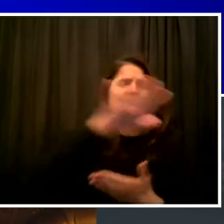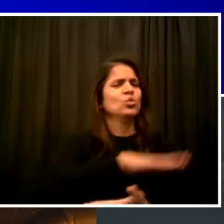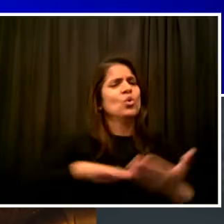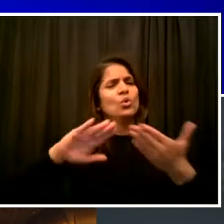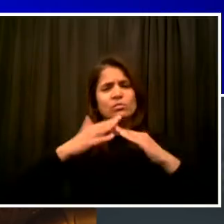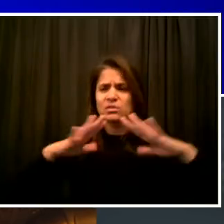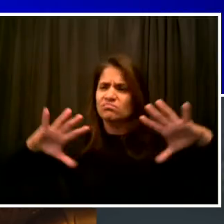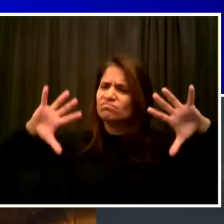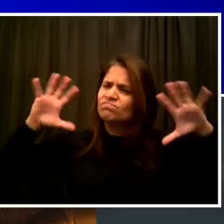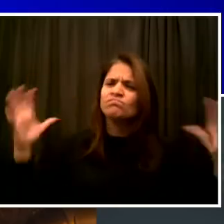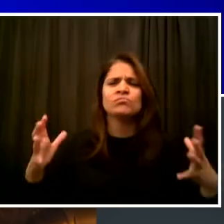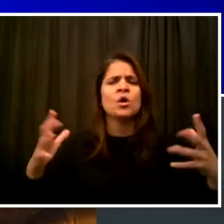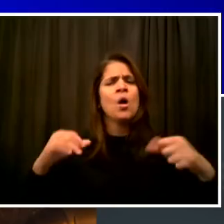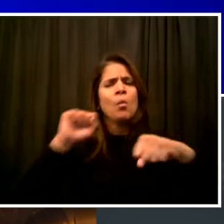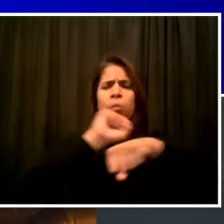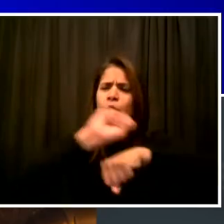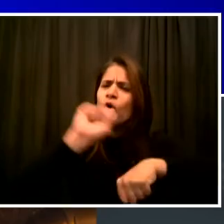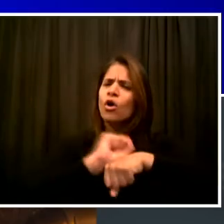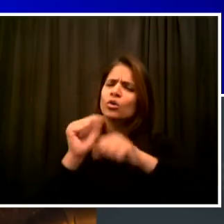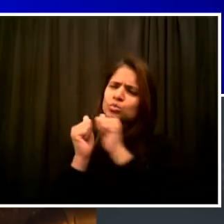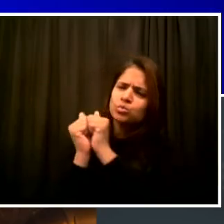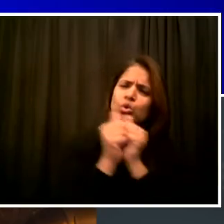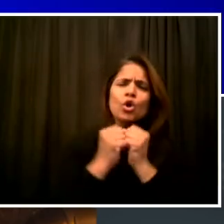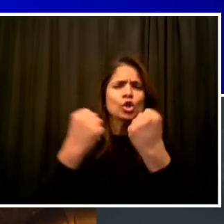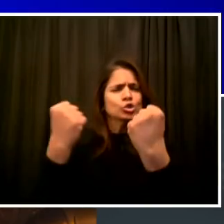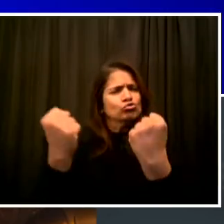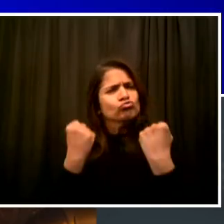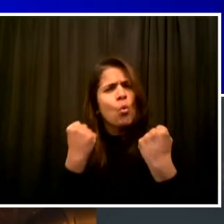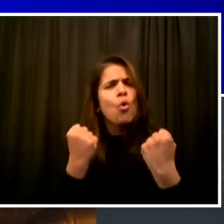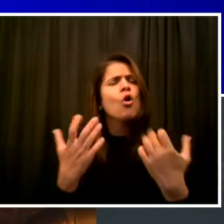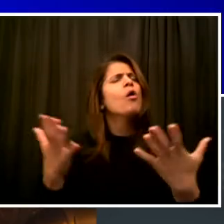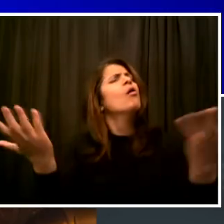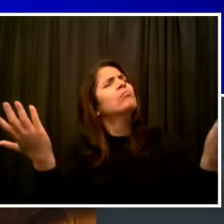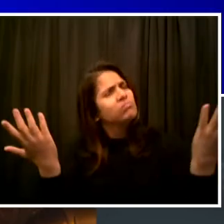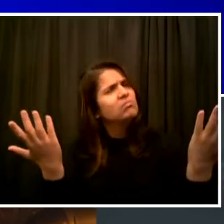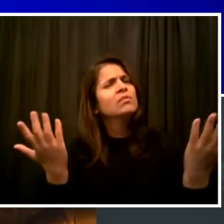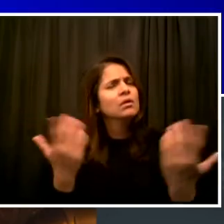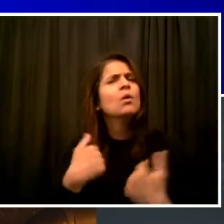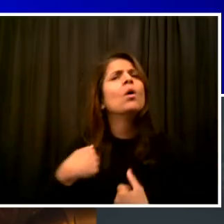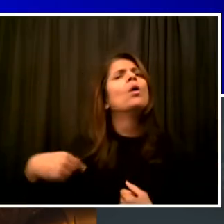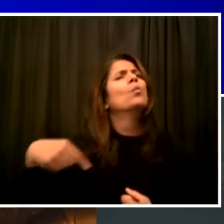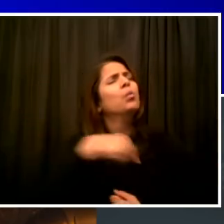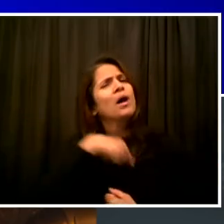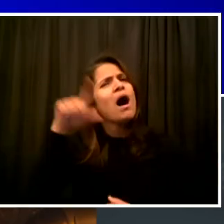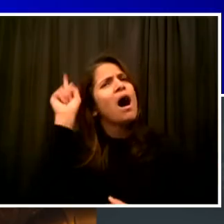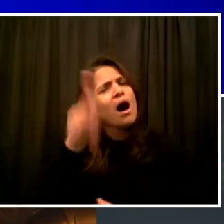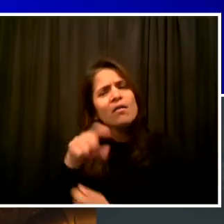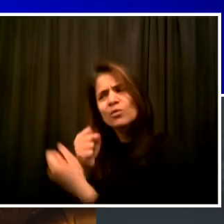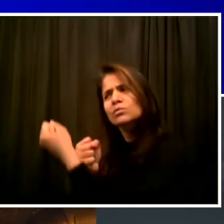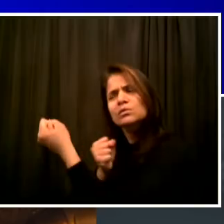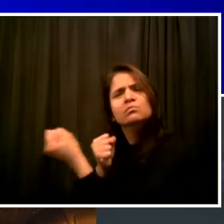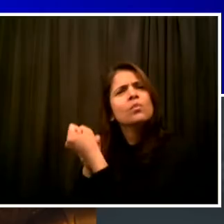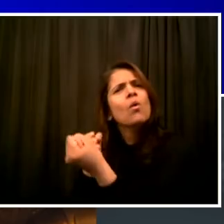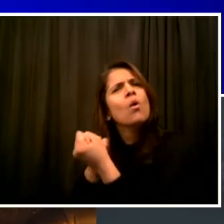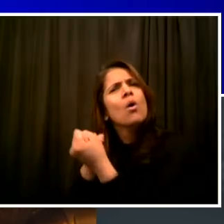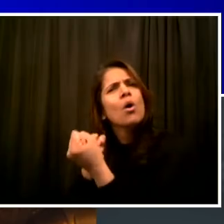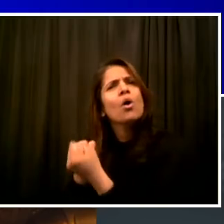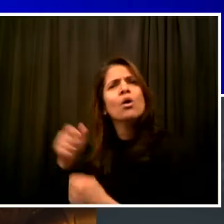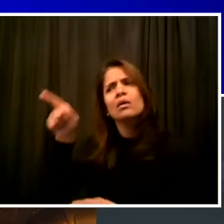WE NEED TO EMBRACE AND UPLIFT OUR IASAN-AMERICAN